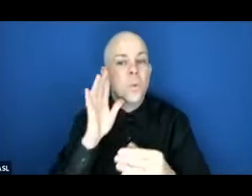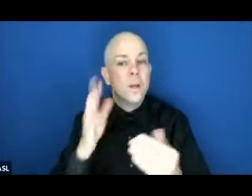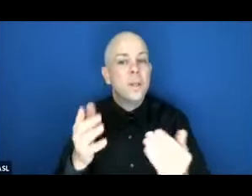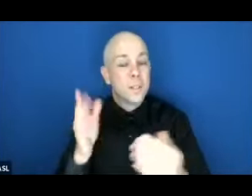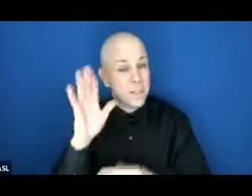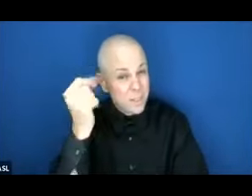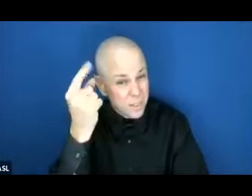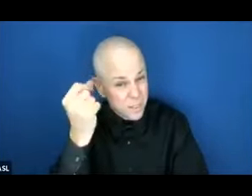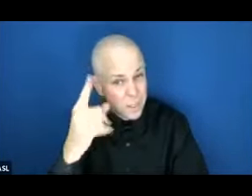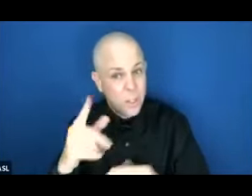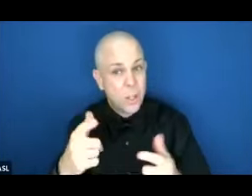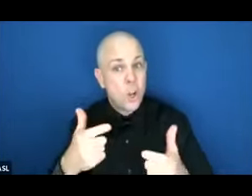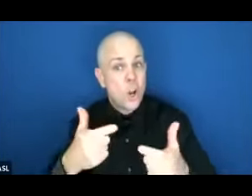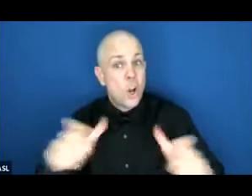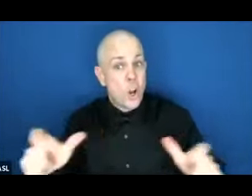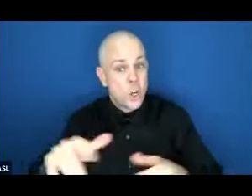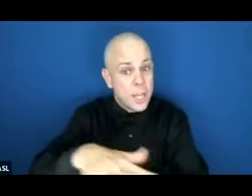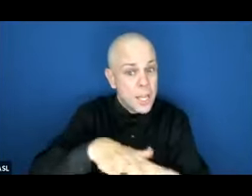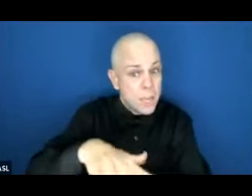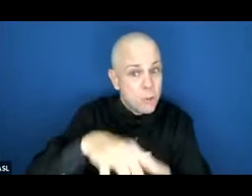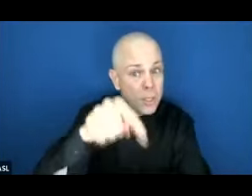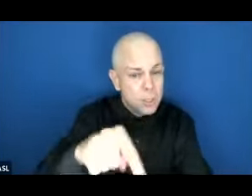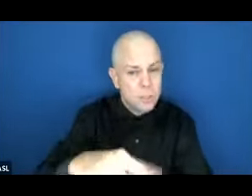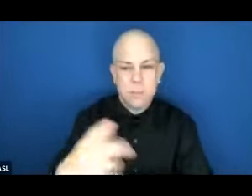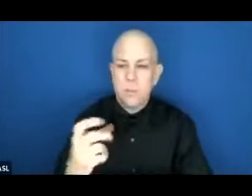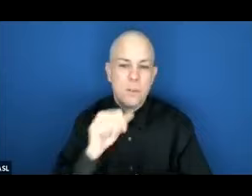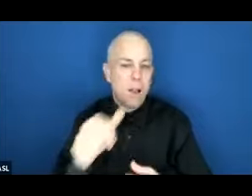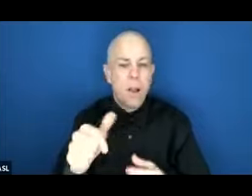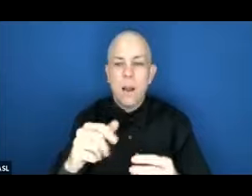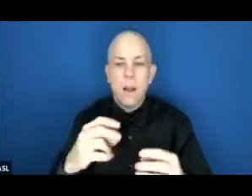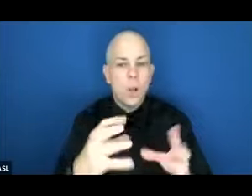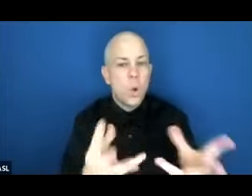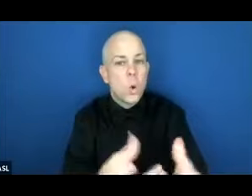quickly as the fine dead fuels so those will still continue to burn